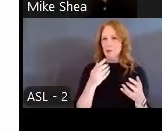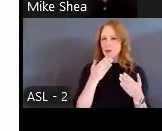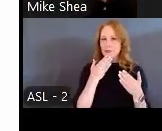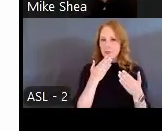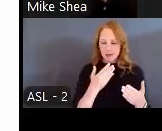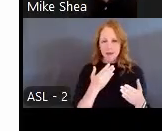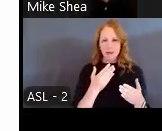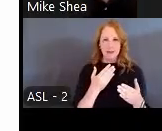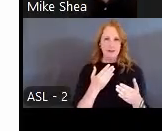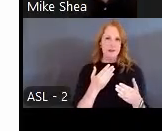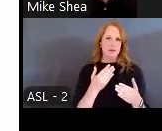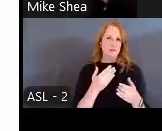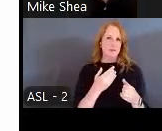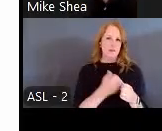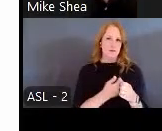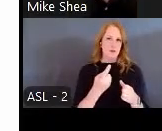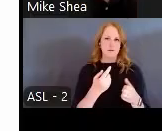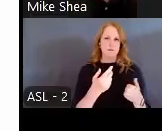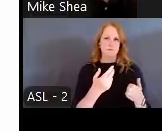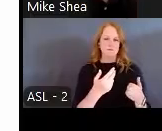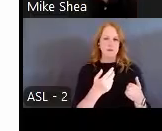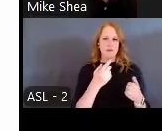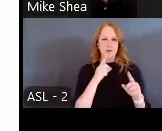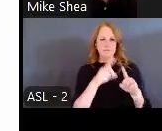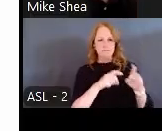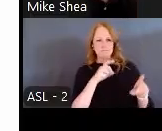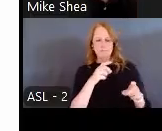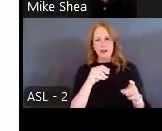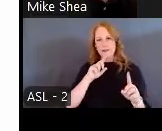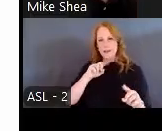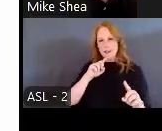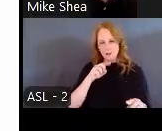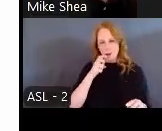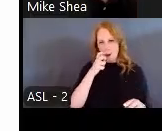their contributions to answering these questions. and um we might still respond to a couple in the